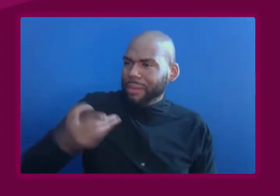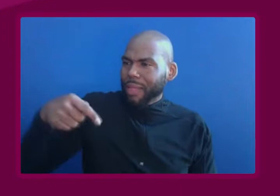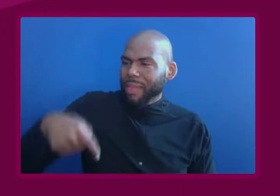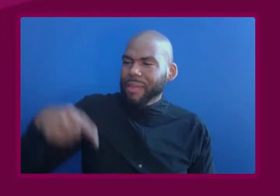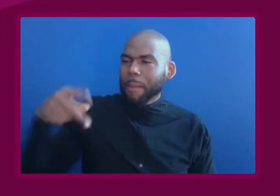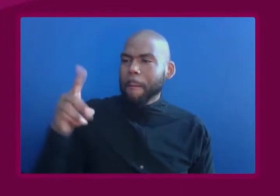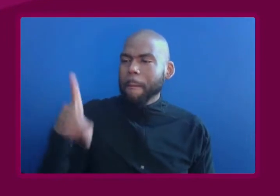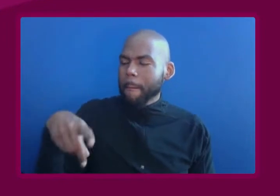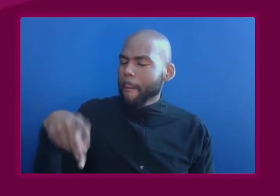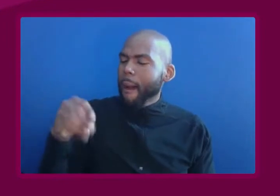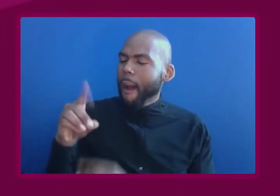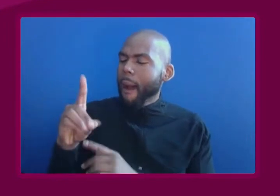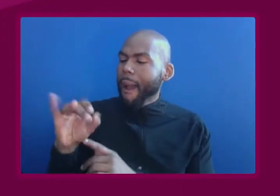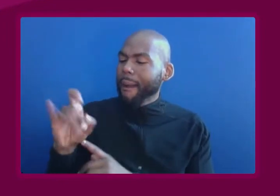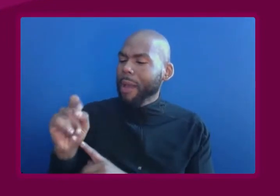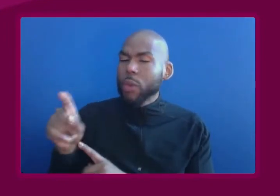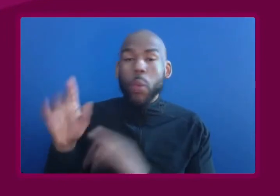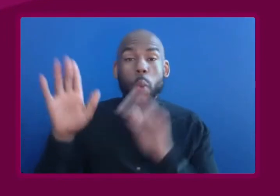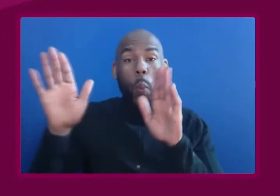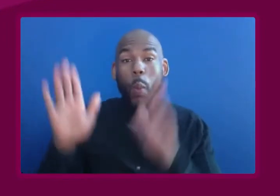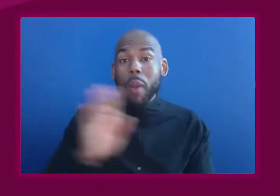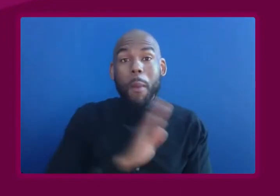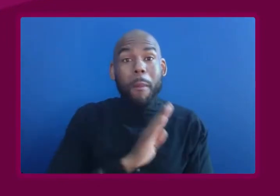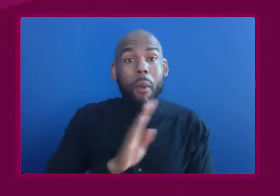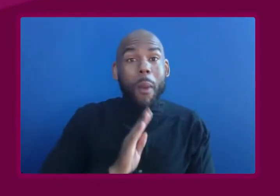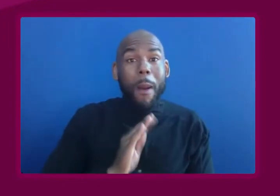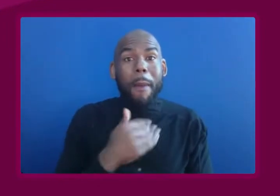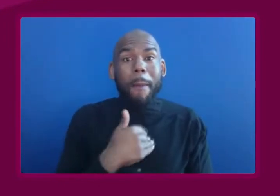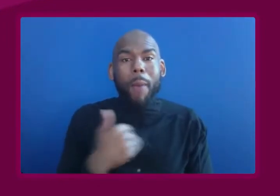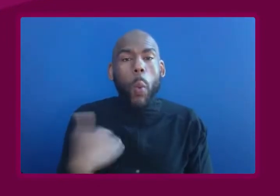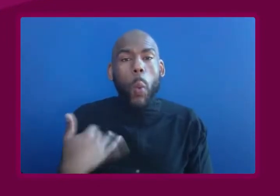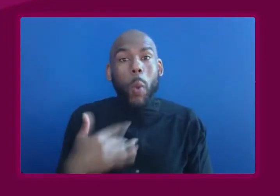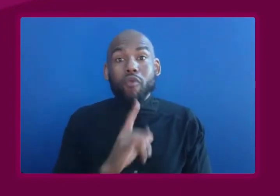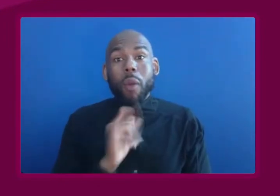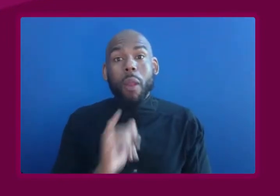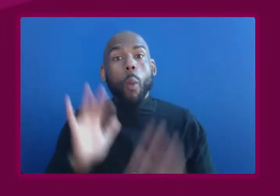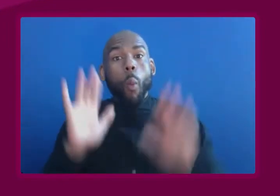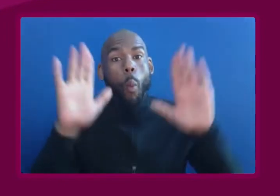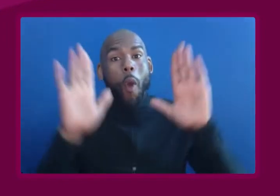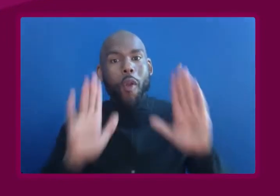You've been an amazing board member of ours and it's just so wonderful to be able to pick